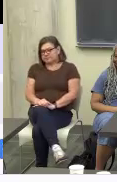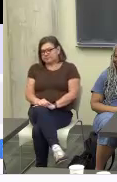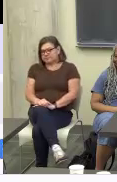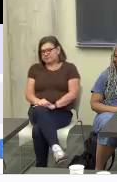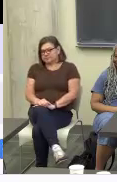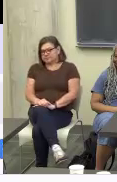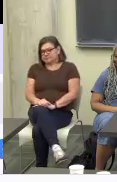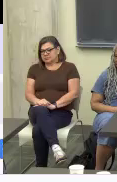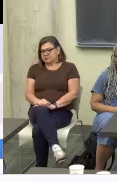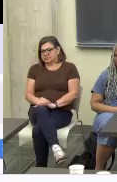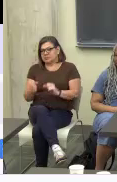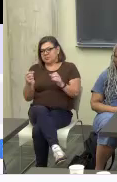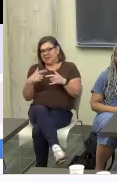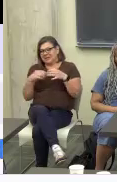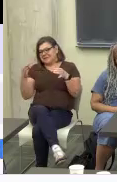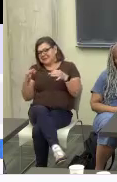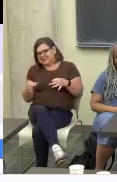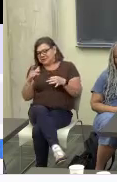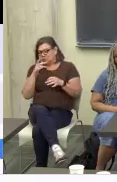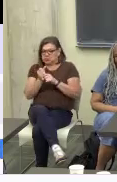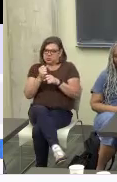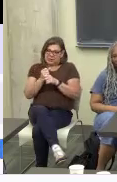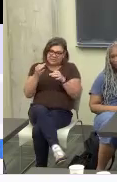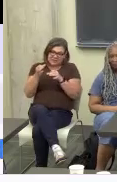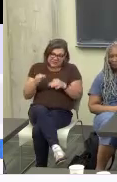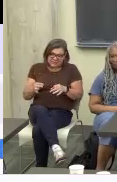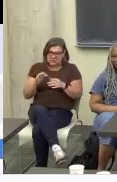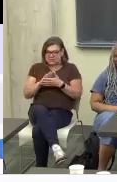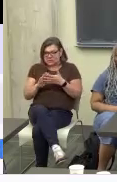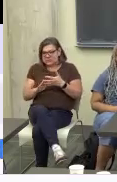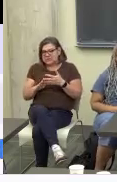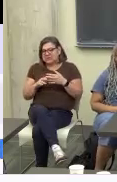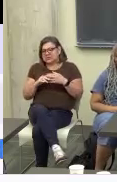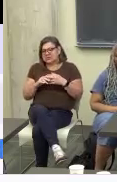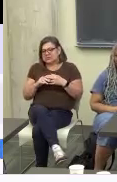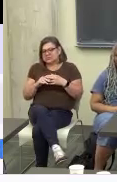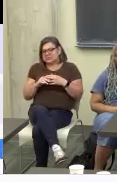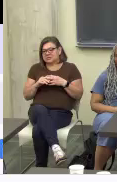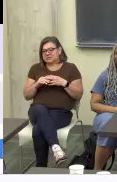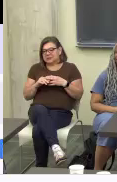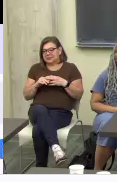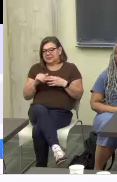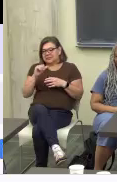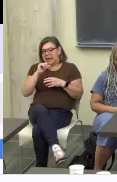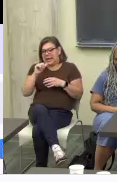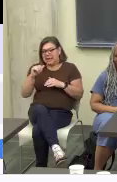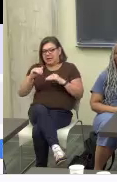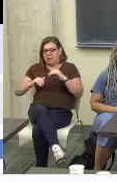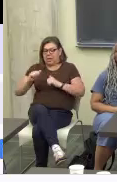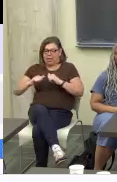decisions we talk about, you know, who's making the decisions and everything is It comes down to, you know, imbalanced power structures in general, which affects a lot of things,